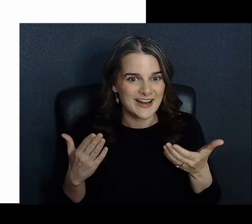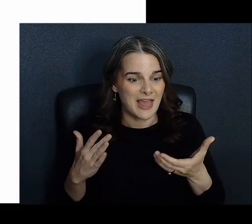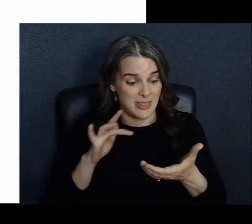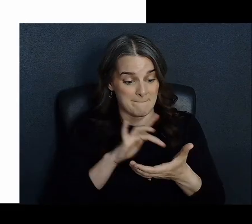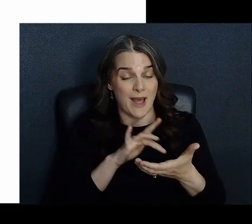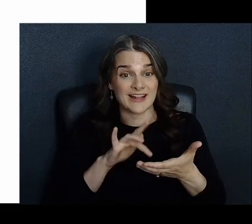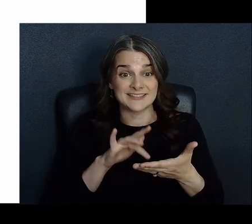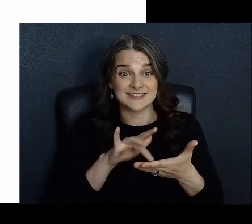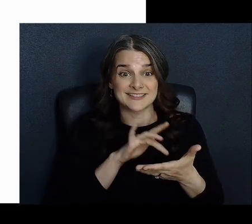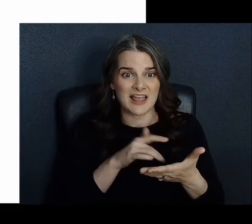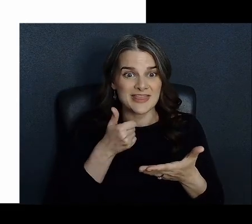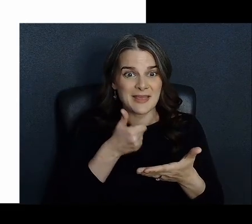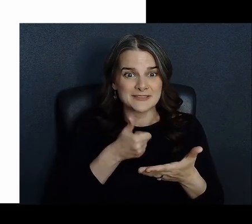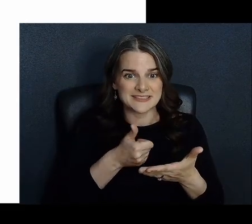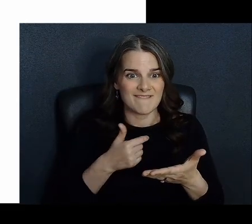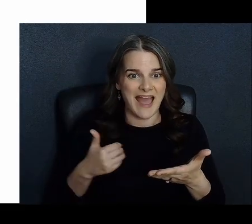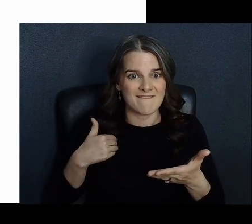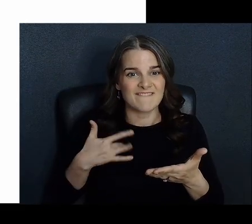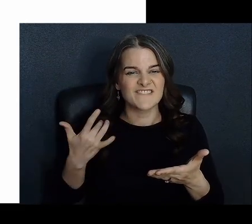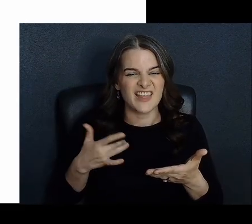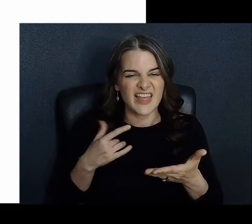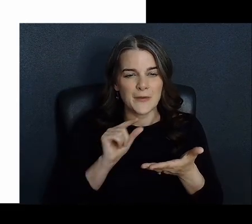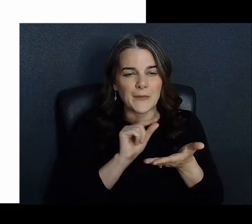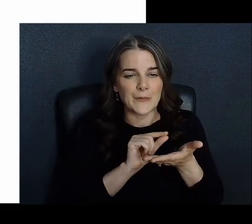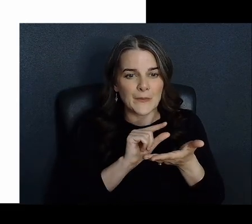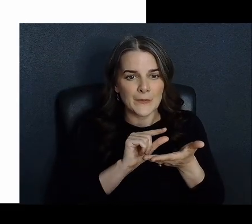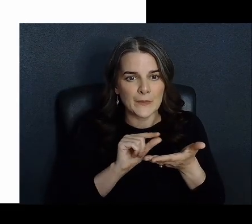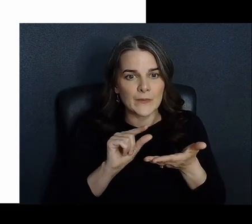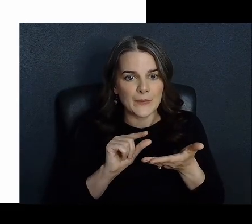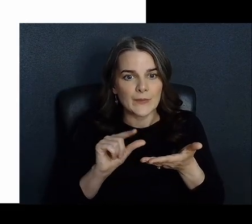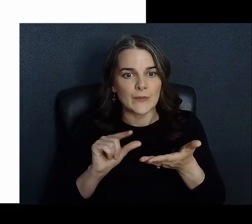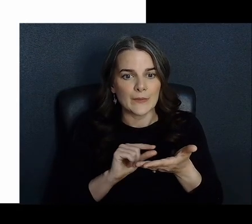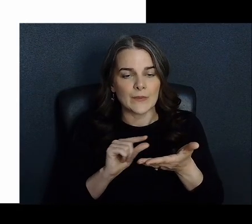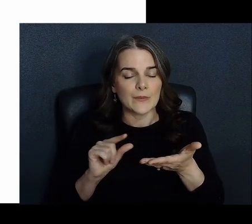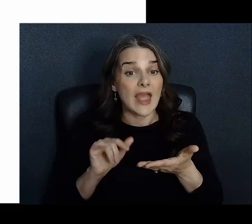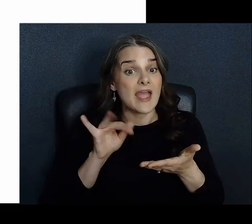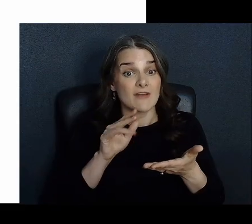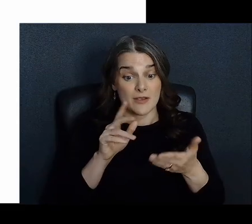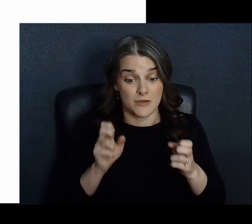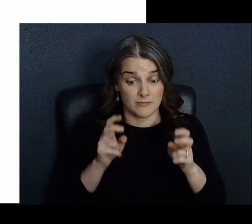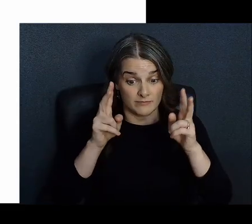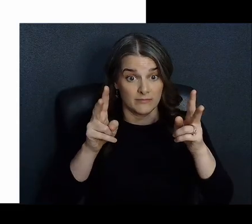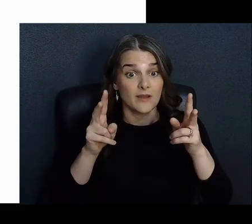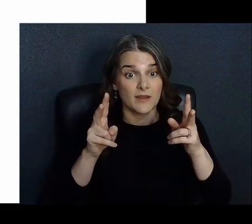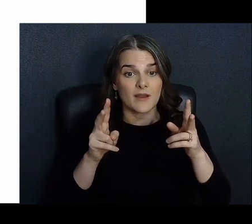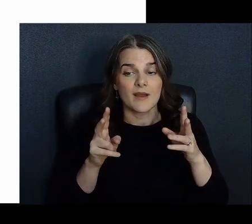They also, if you just put the power button on and don't insert a book, it will read the-- I have it upside down.